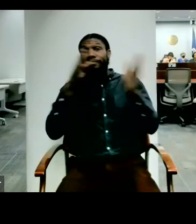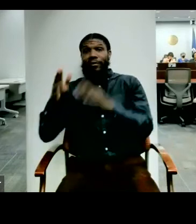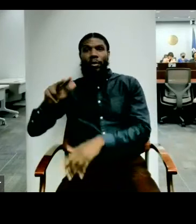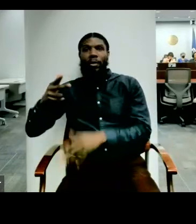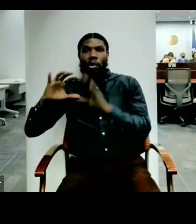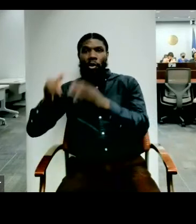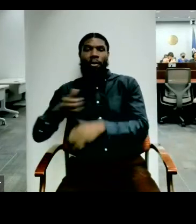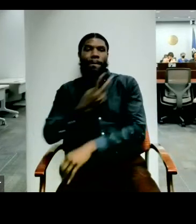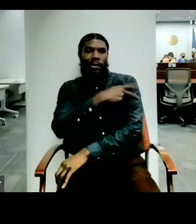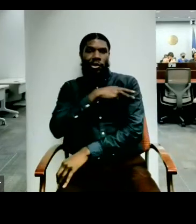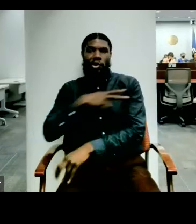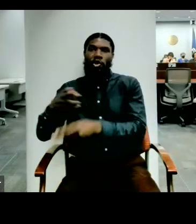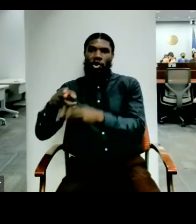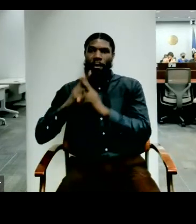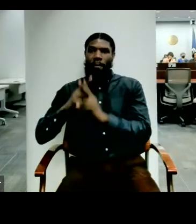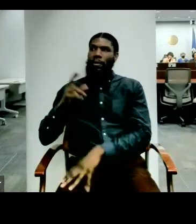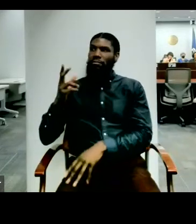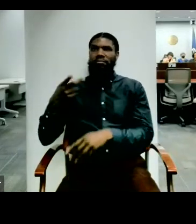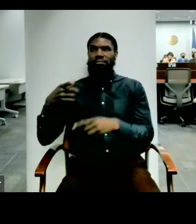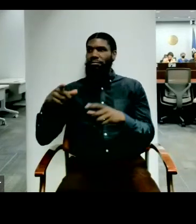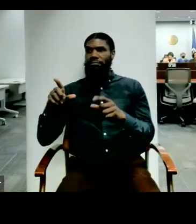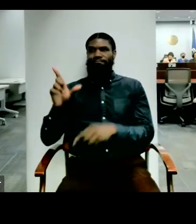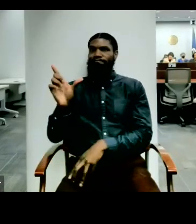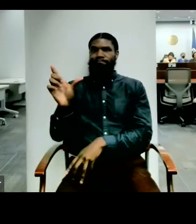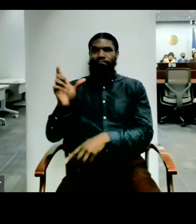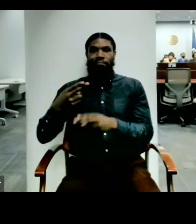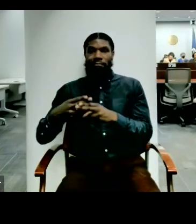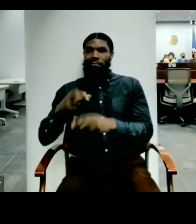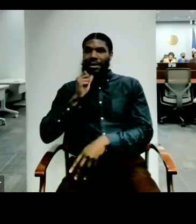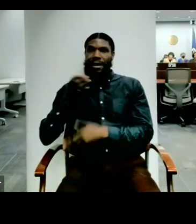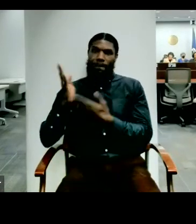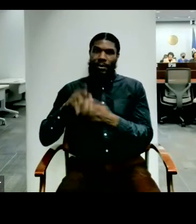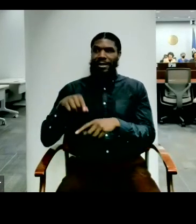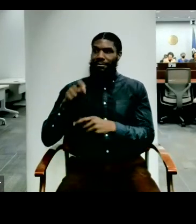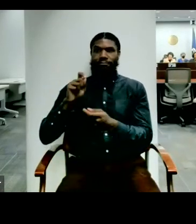me an explicit name and told me not to bring disease with me in his in-patient room that